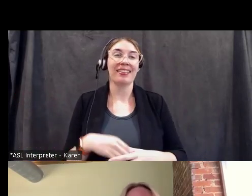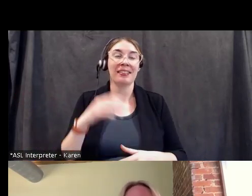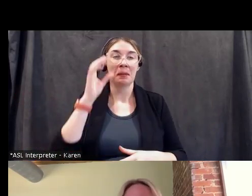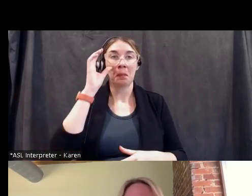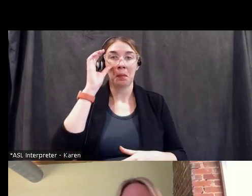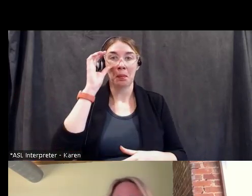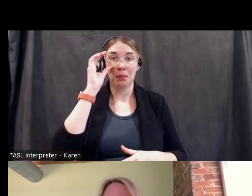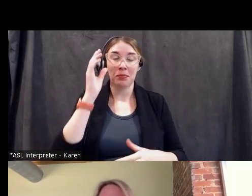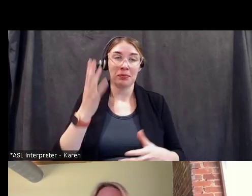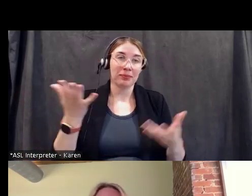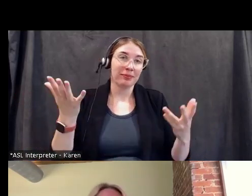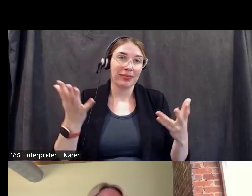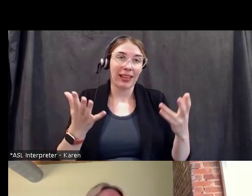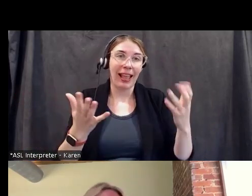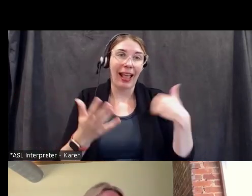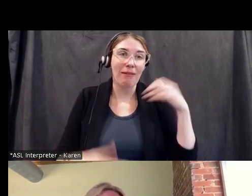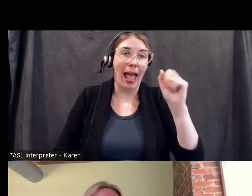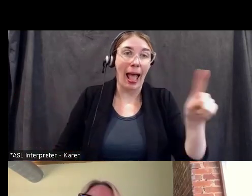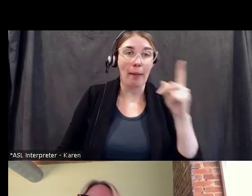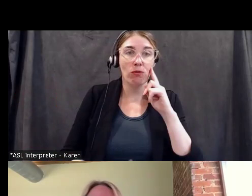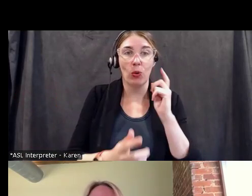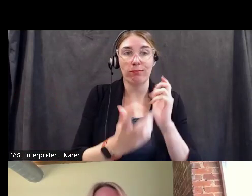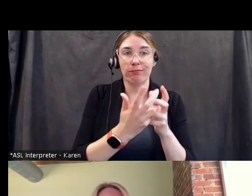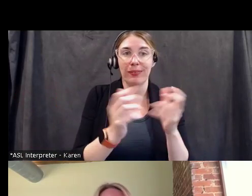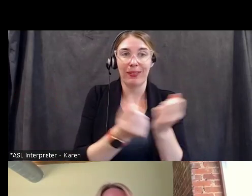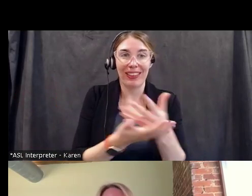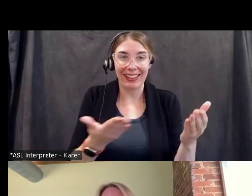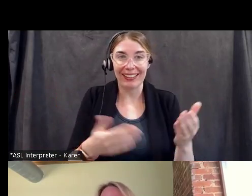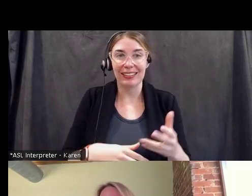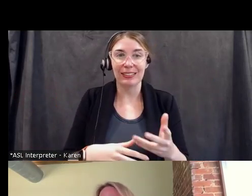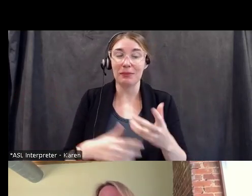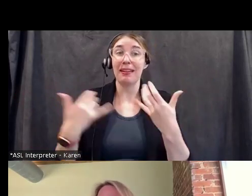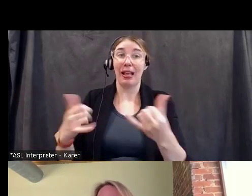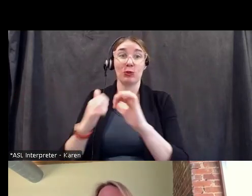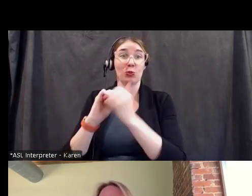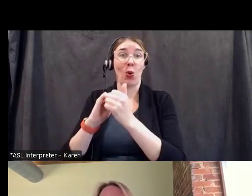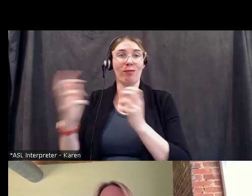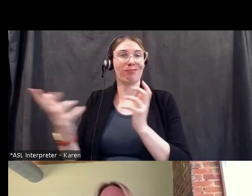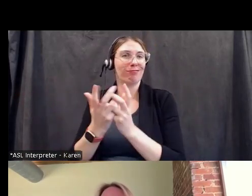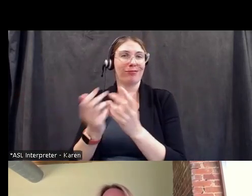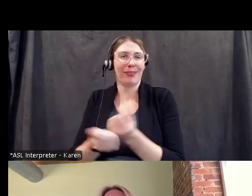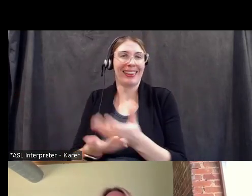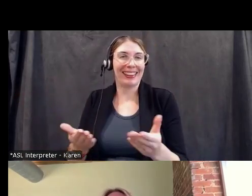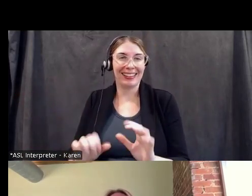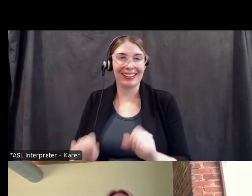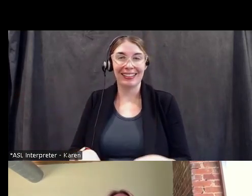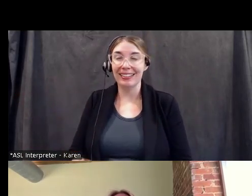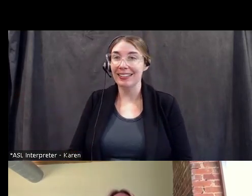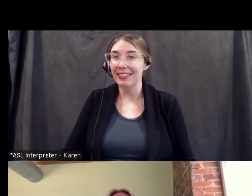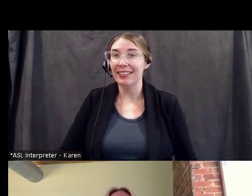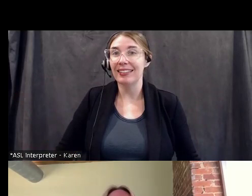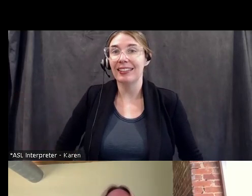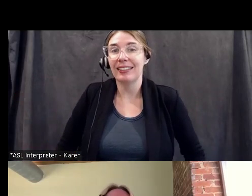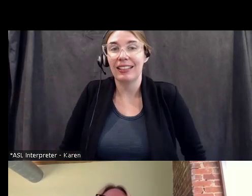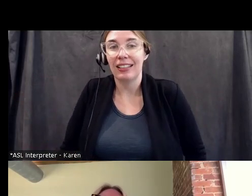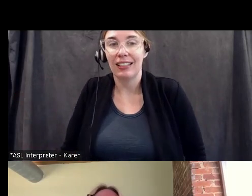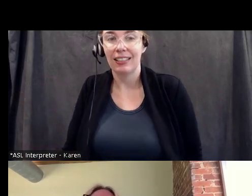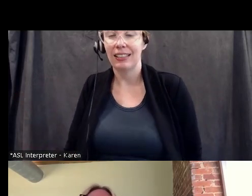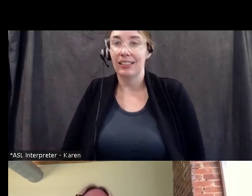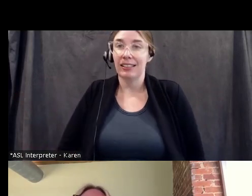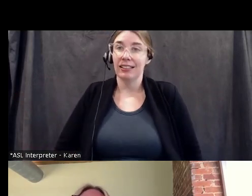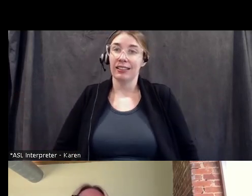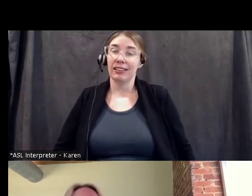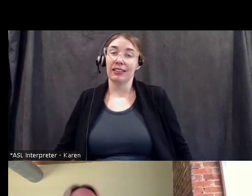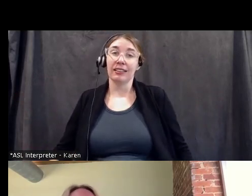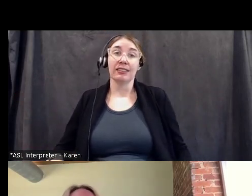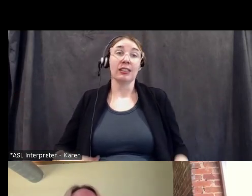an app for everything, I'm pretty sure there's actually -- so Utah and Georgia,